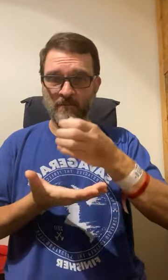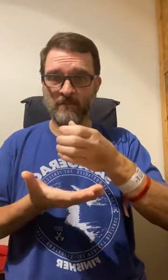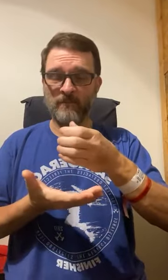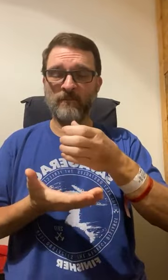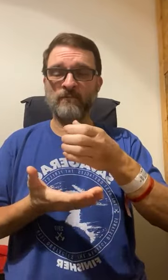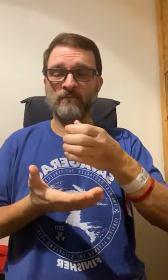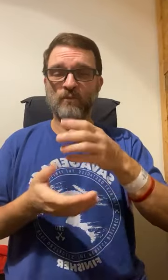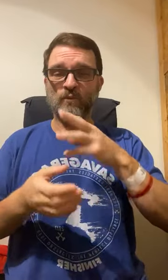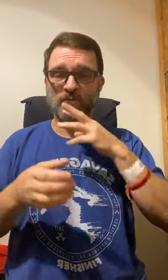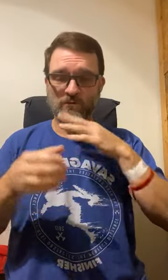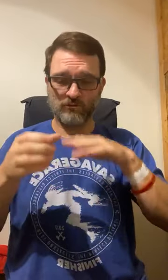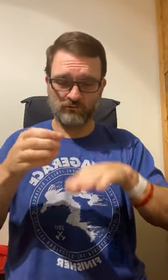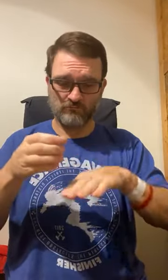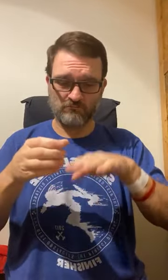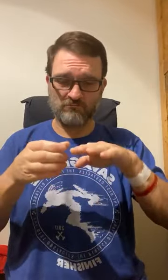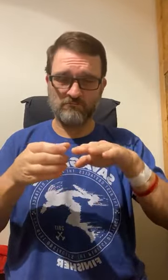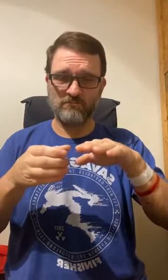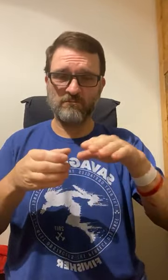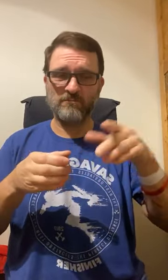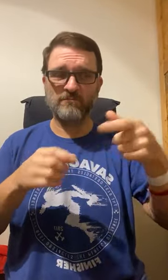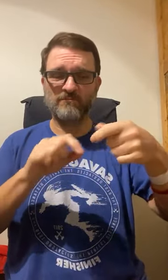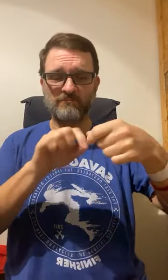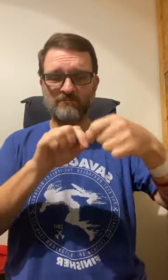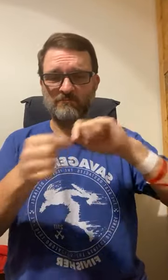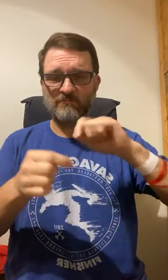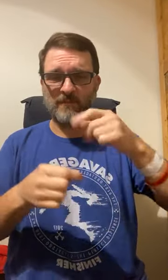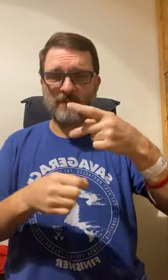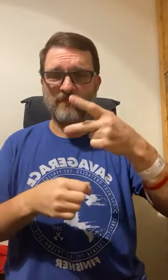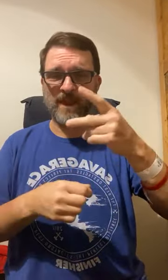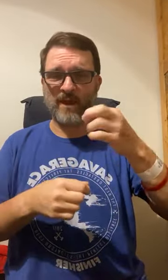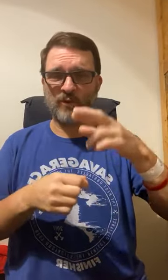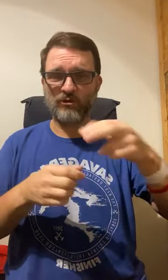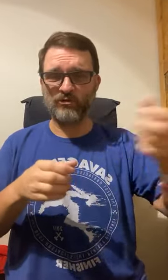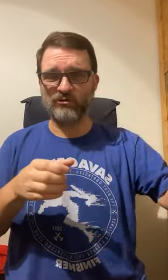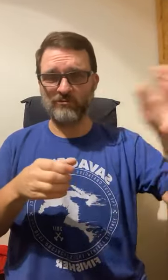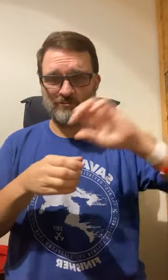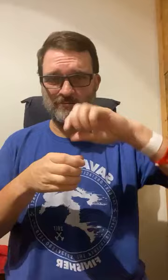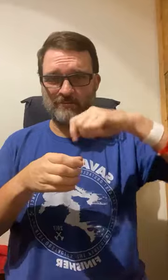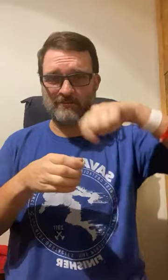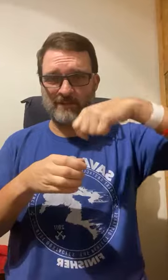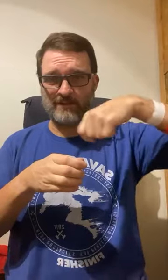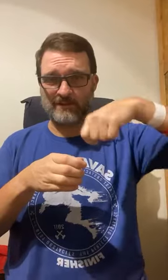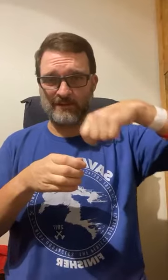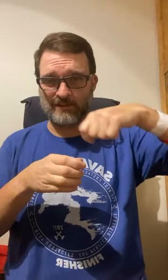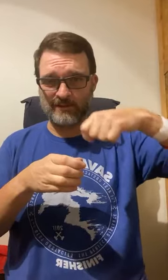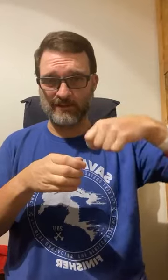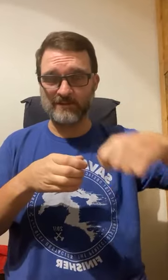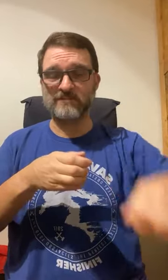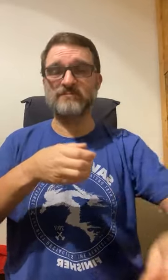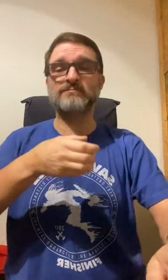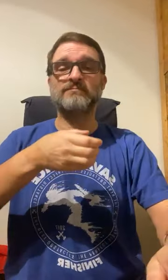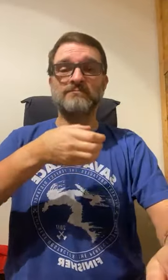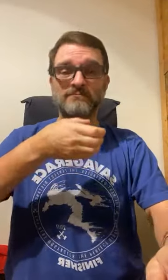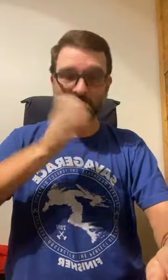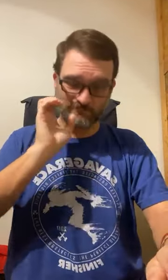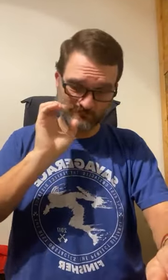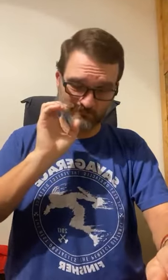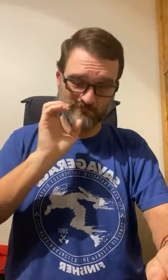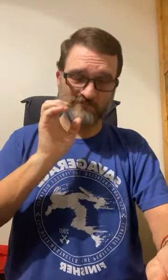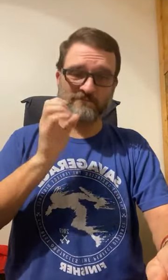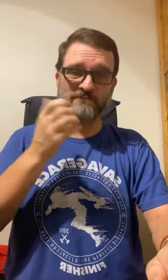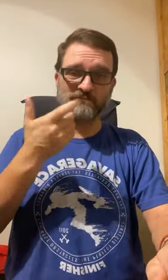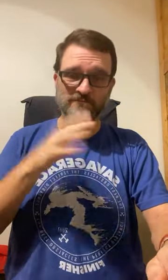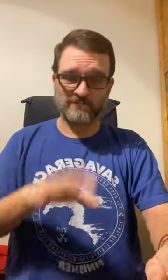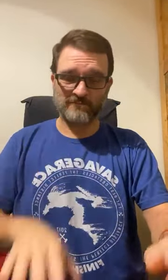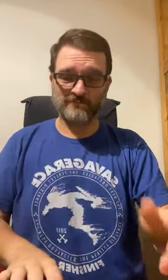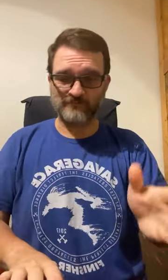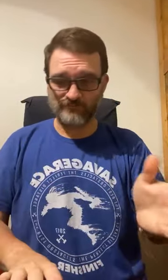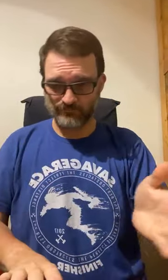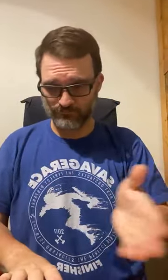Then a cup of water - open a packet of powder mix into the water and drink it all. And it was done.